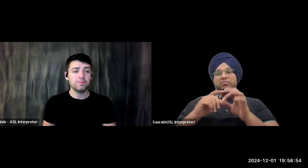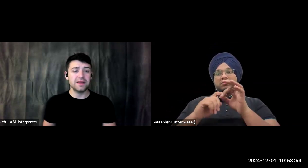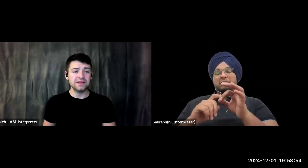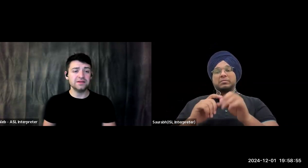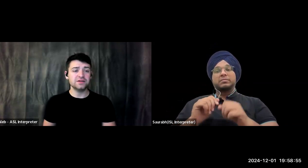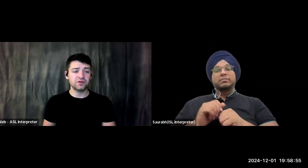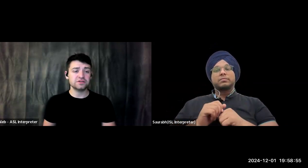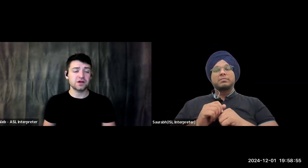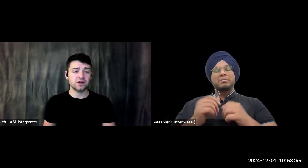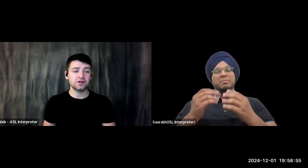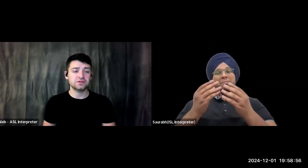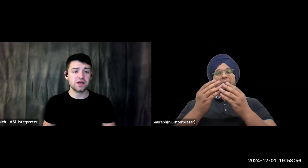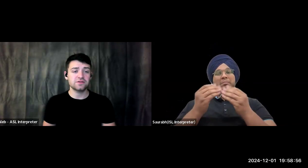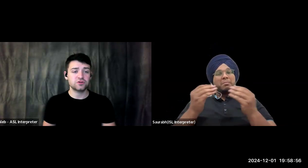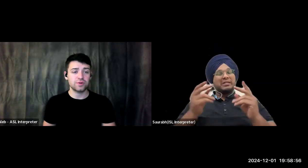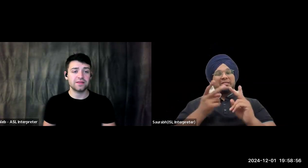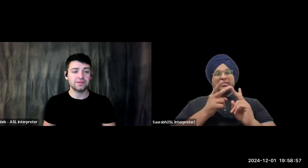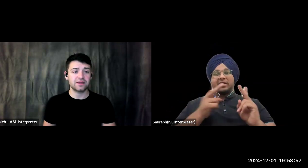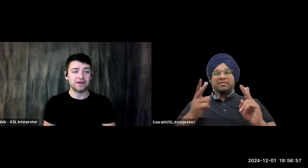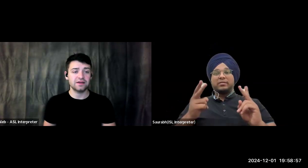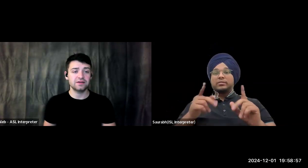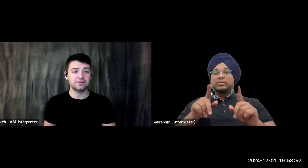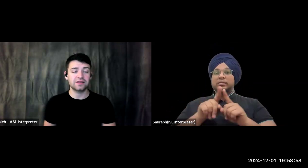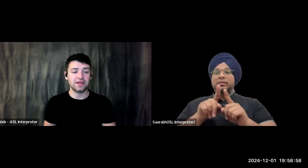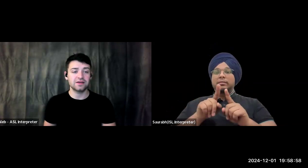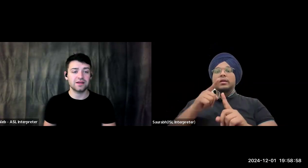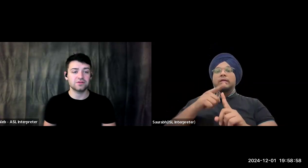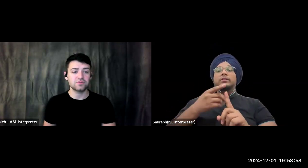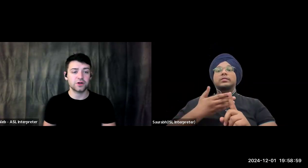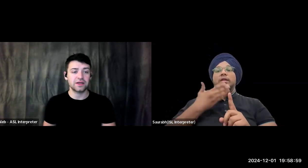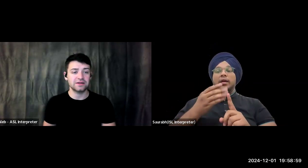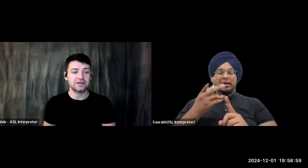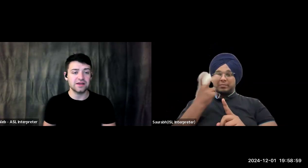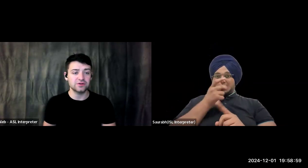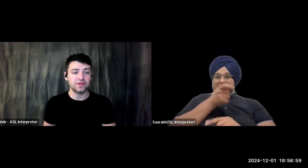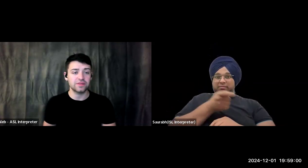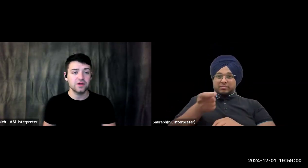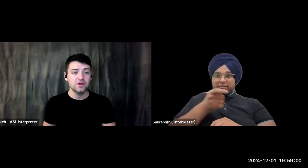many different kinds of terrain that the cane and the smart cane need to connect with.